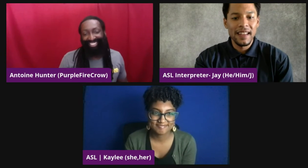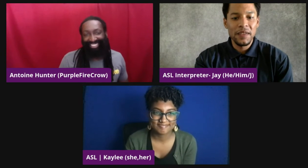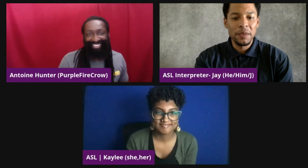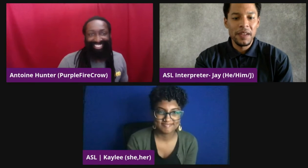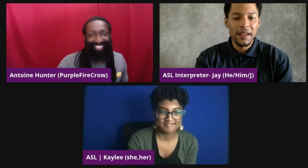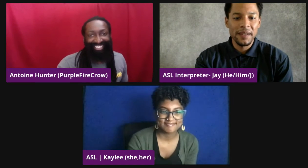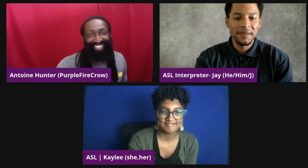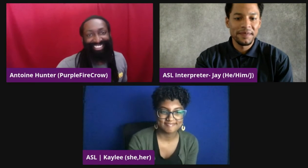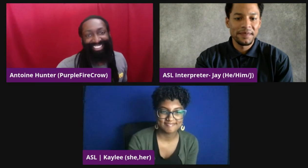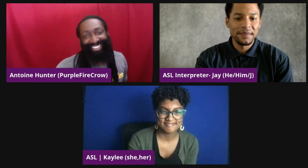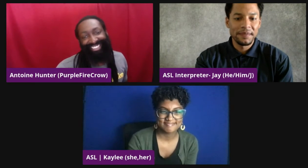Thank you for being here.